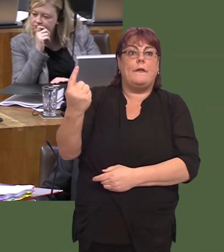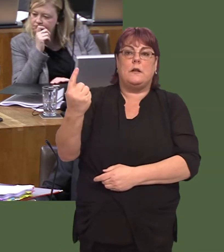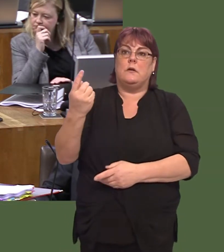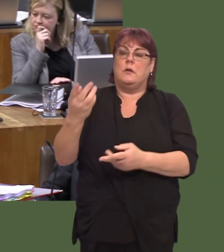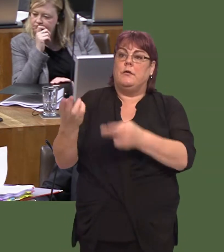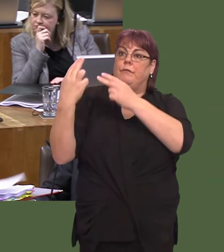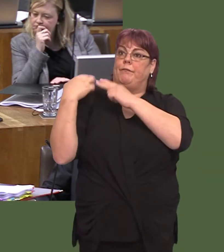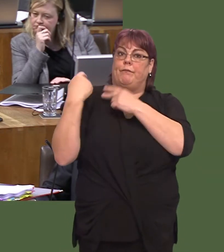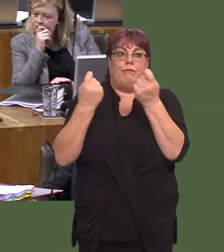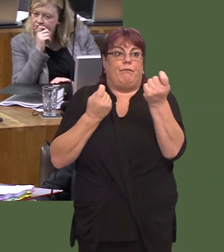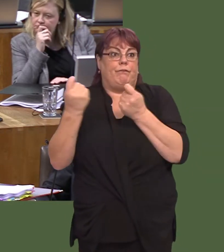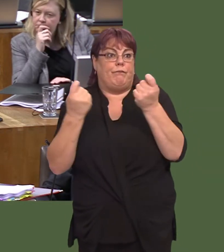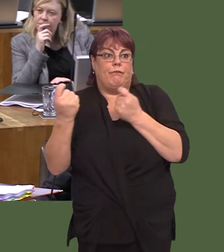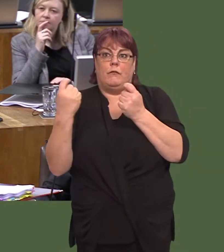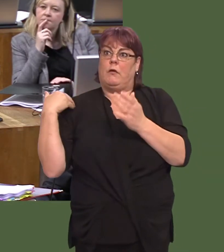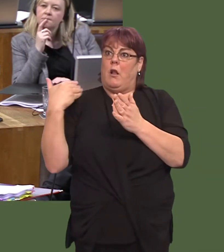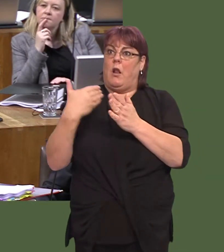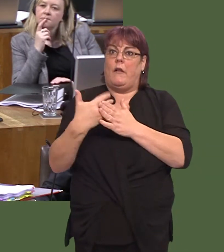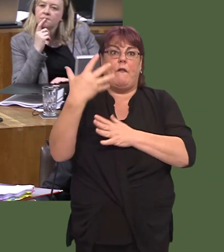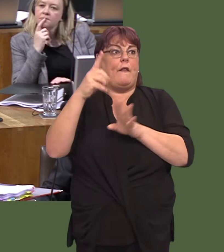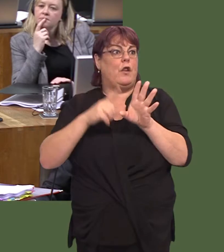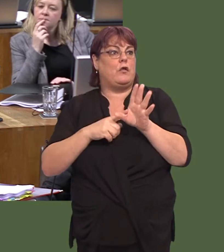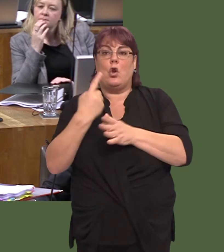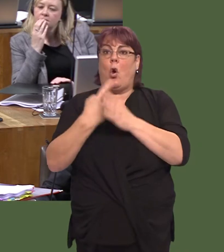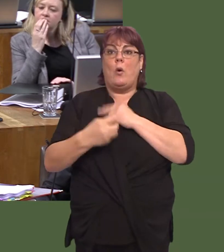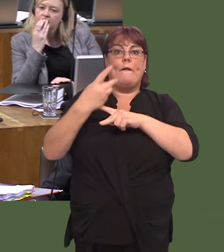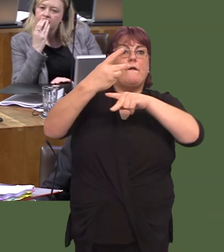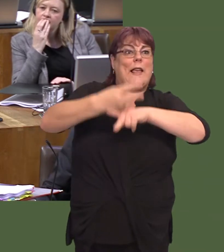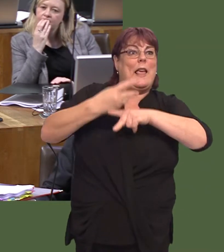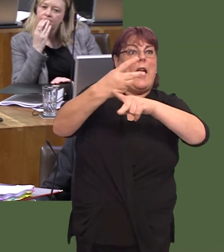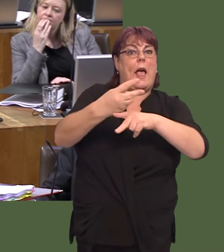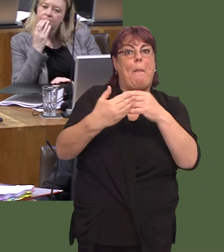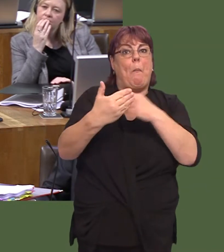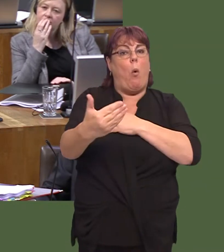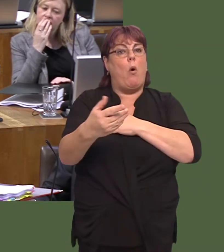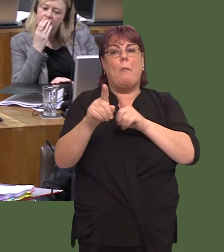than previously, not just on the care side, but in giving people advice as well.